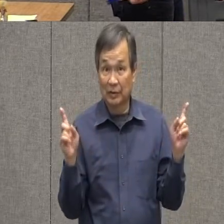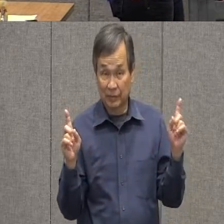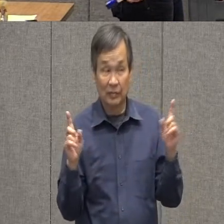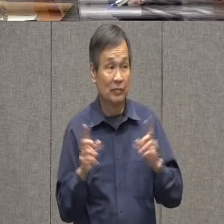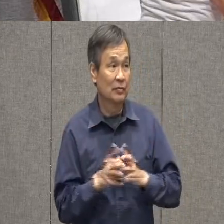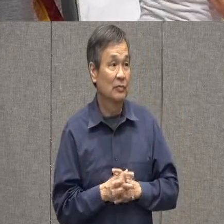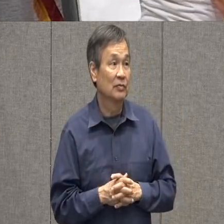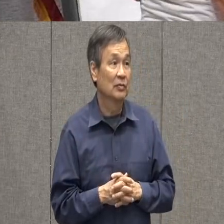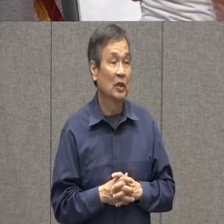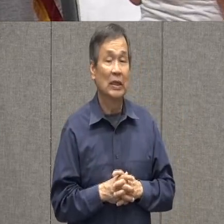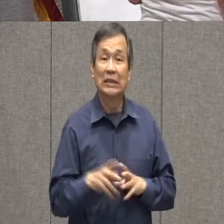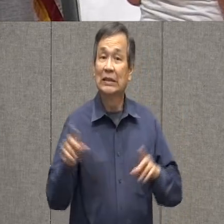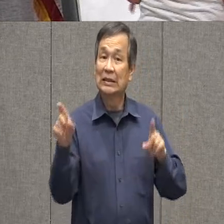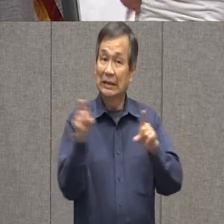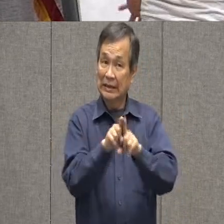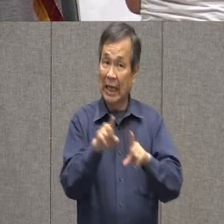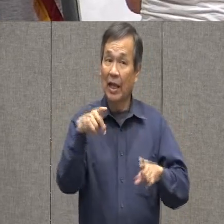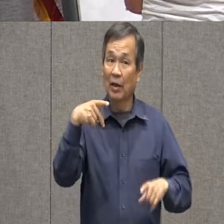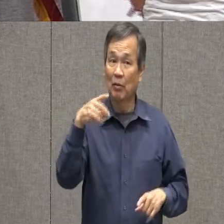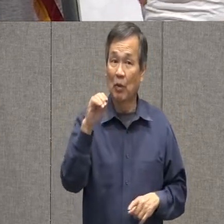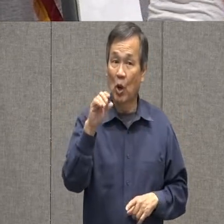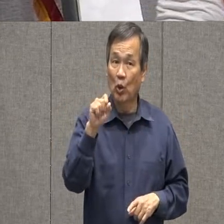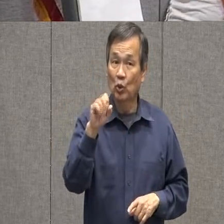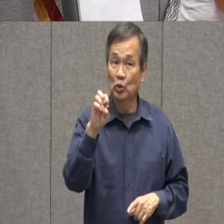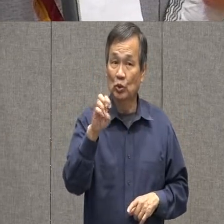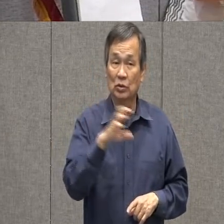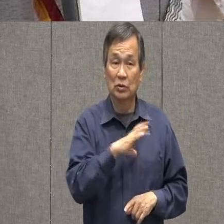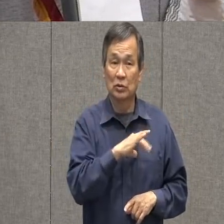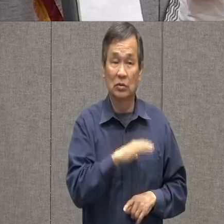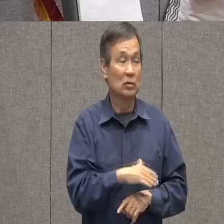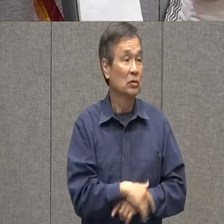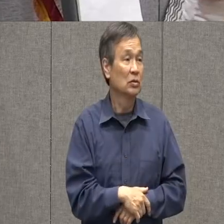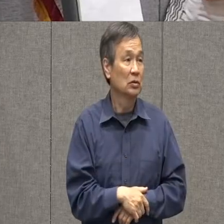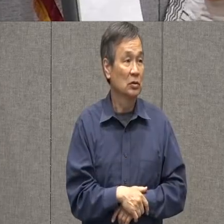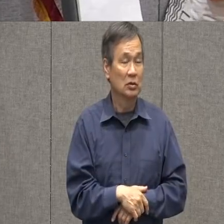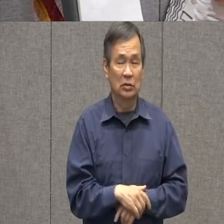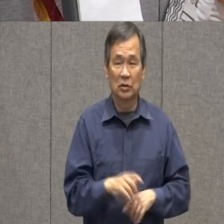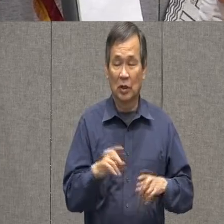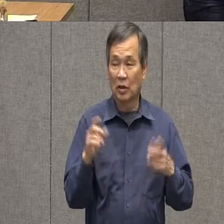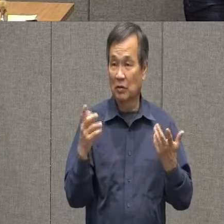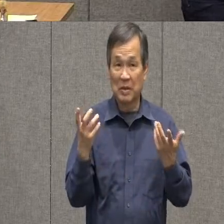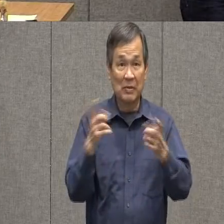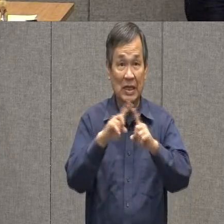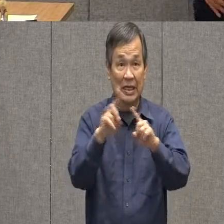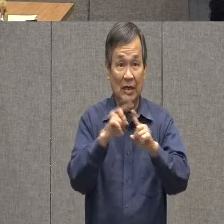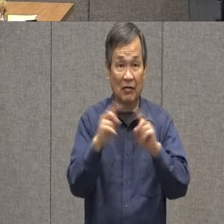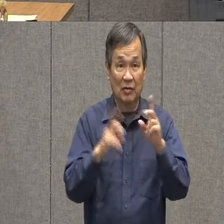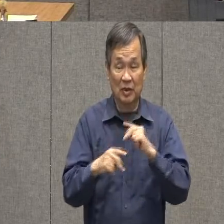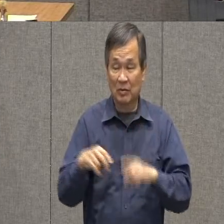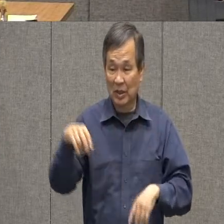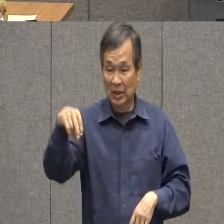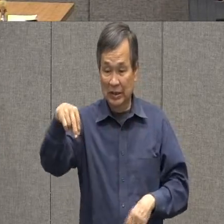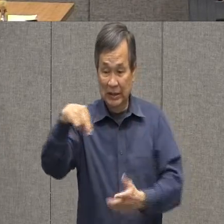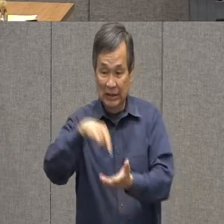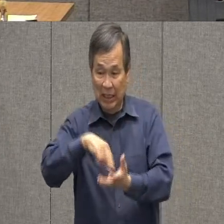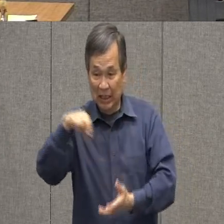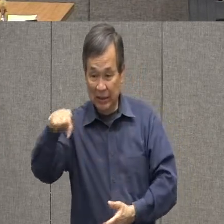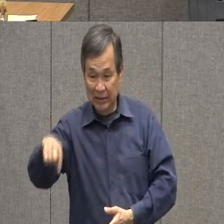even though it's the same pose which is kind of neat. So if you have multiple people at your house, you can have one person pose,